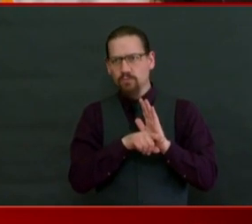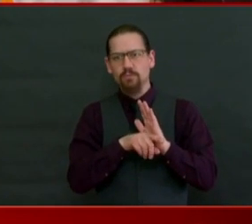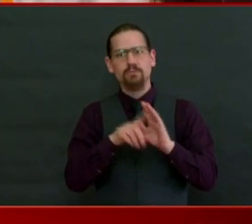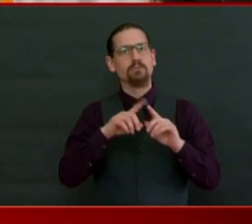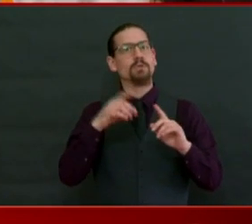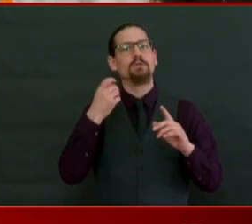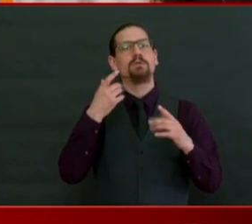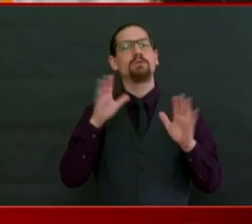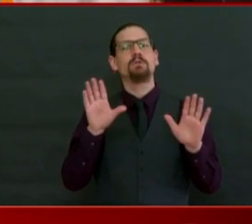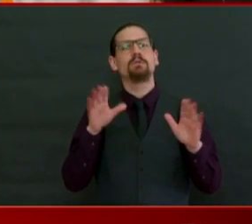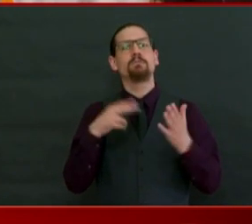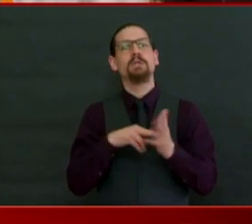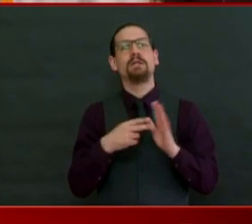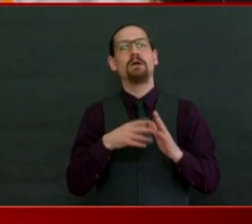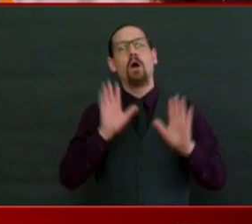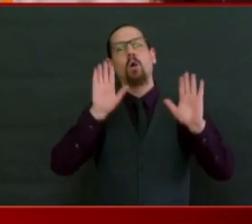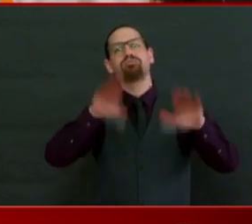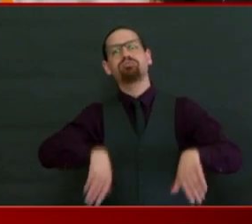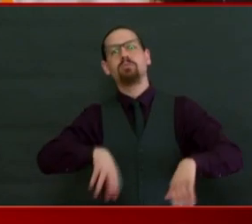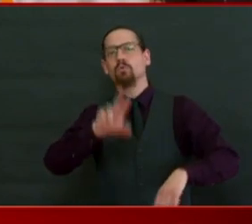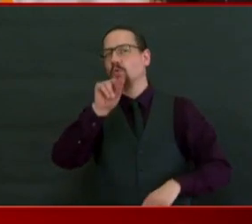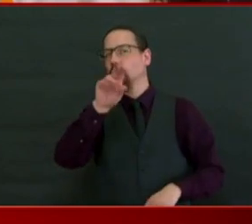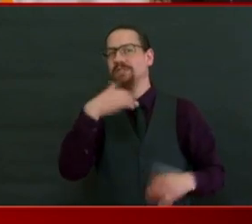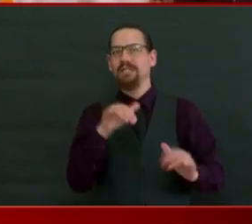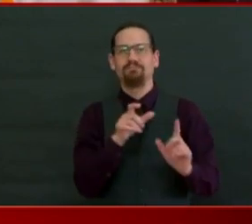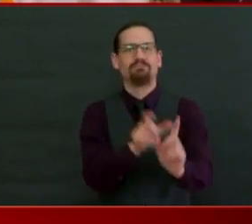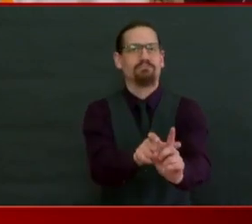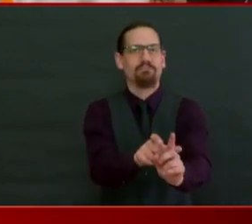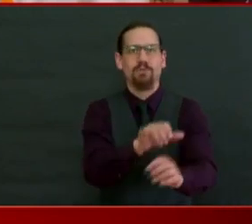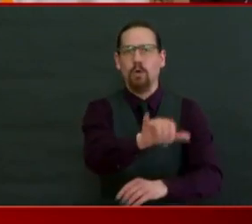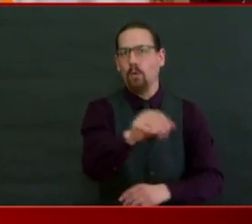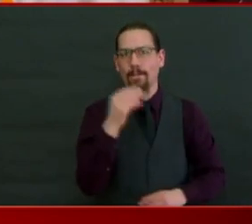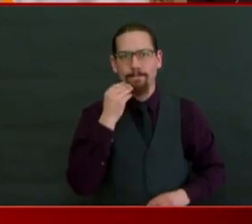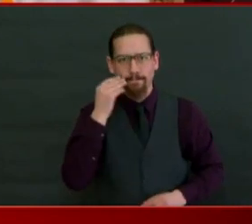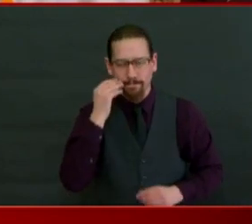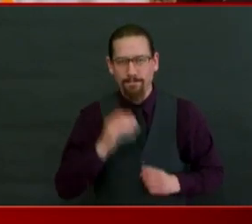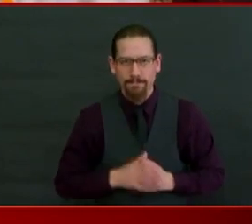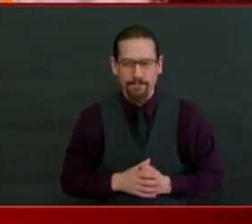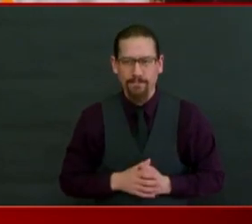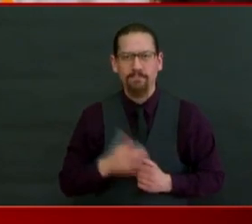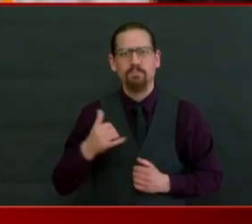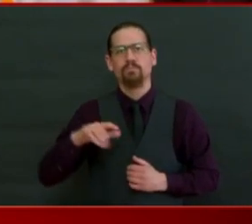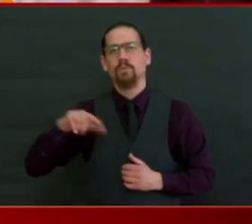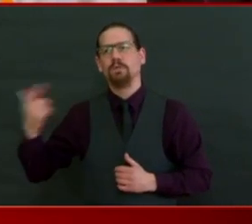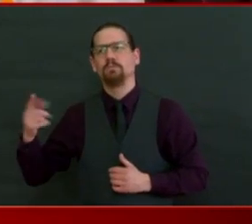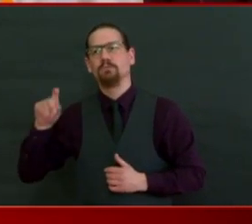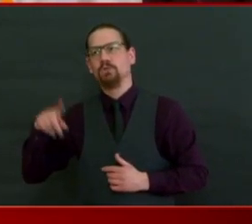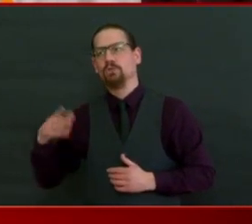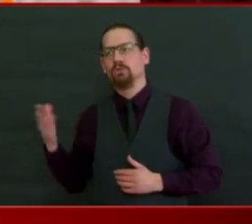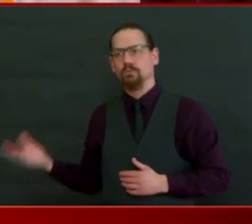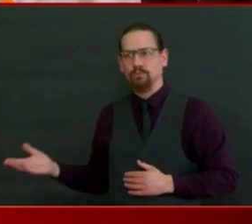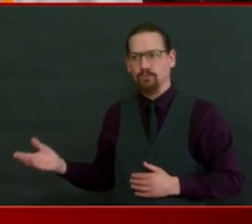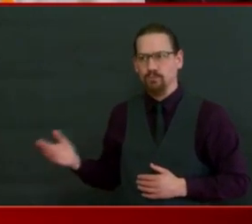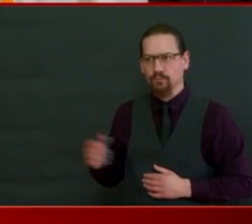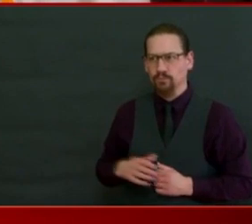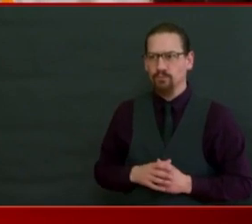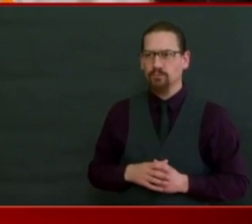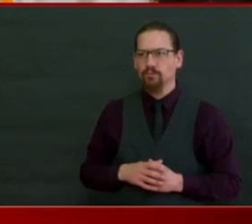OUT IF THEY ARE ILL OR SICK WITH SOMETHING TO ADDRESS THE CONCERNS WE HAVE WITH TEST INTERPRETATION. THE NEXT QUESTION IS FOR THE